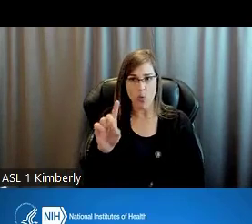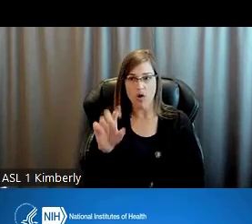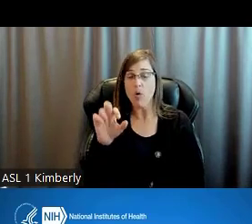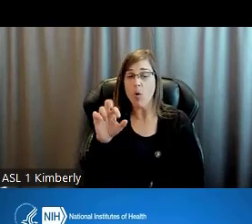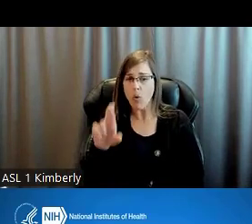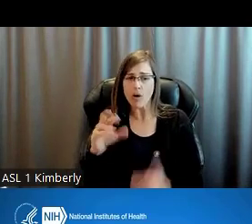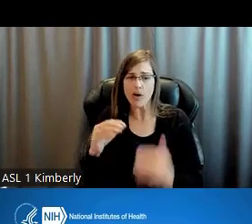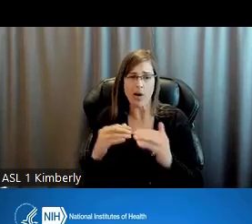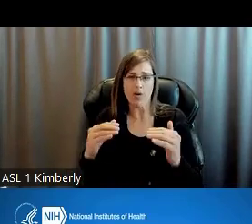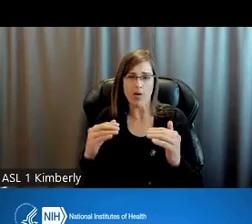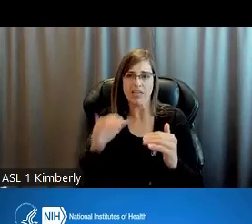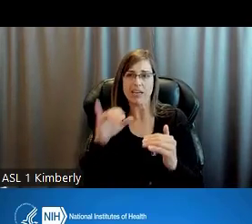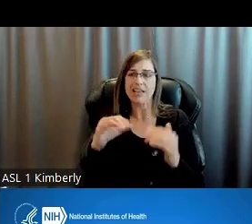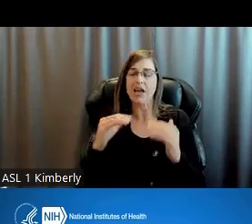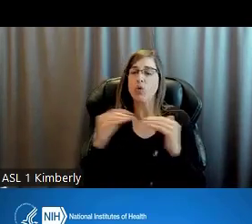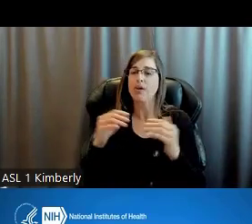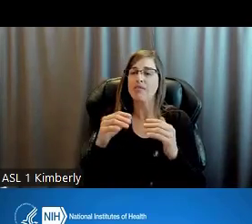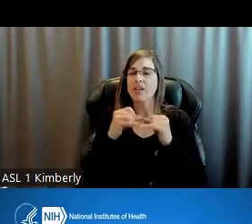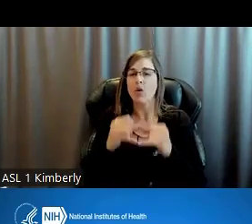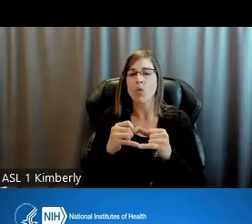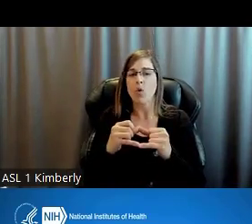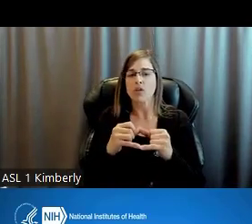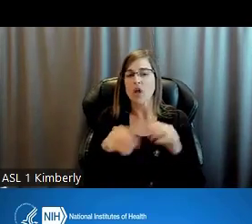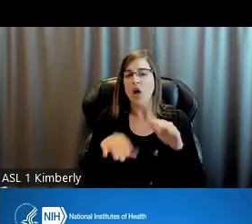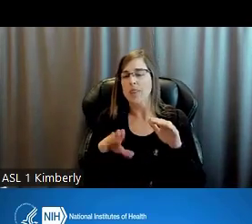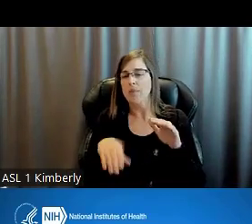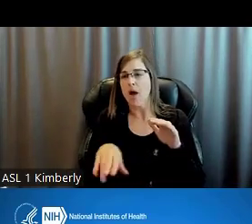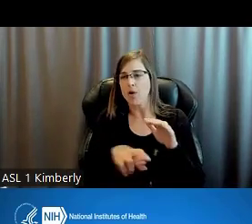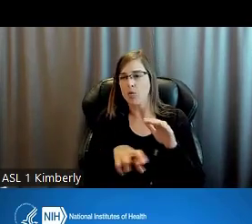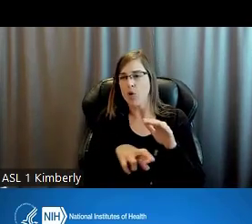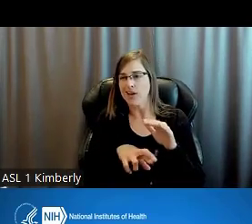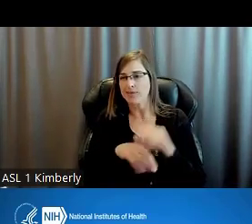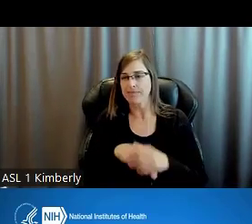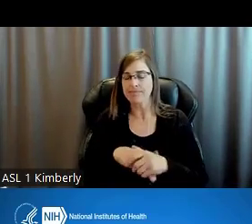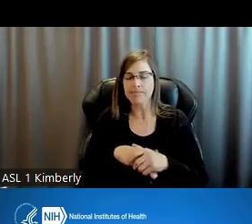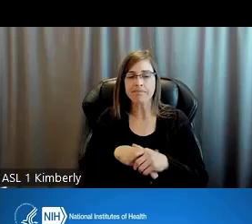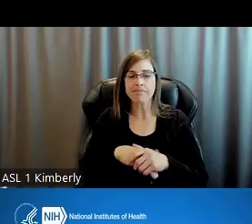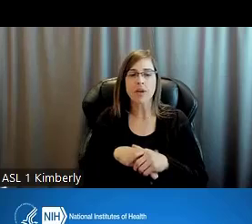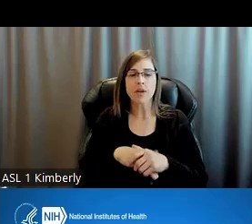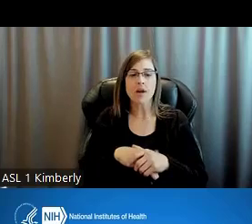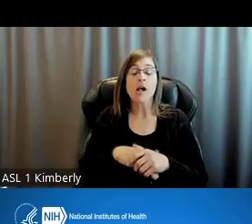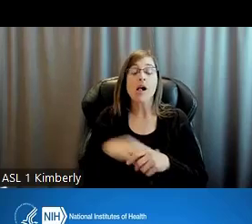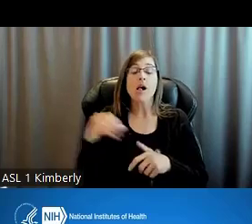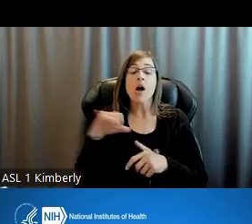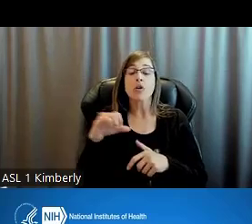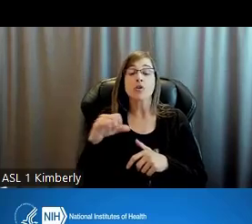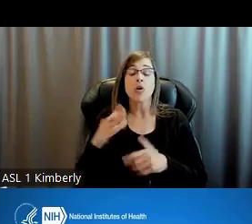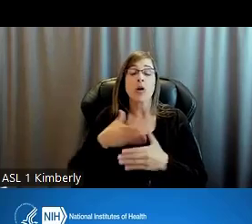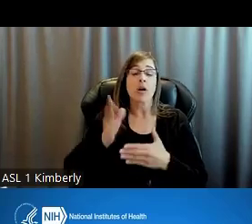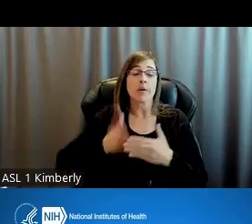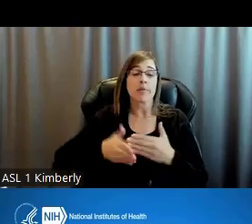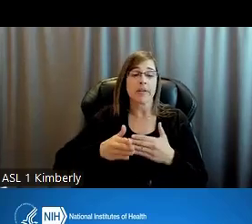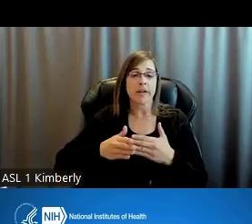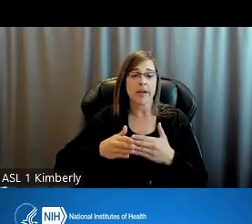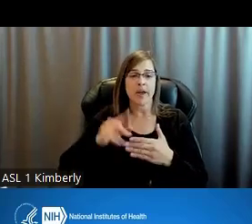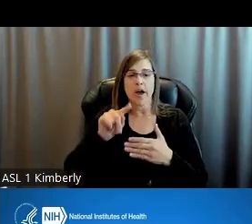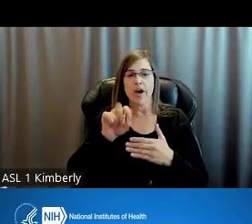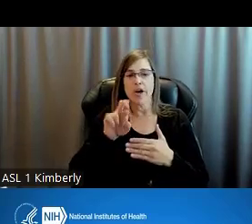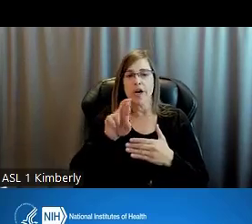and the equivalent awards are down in the bottom-right corner, and has completed their terminal research degree